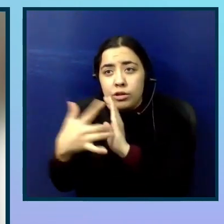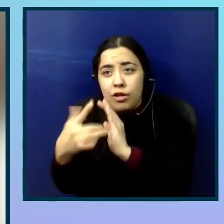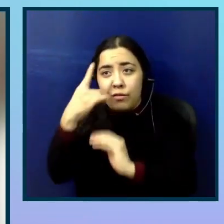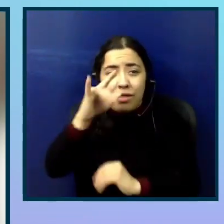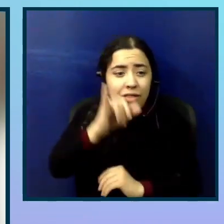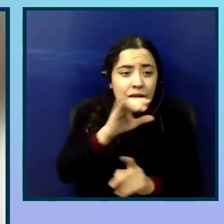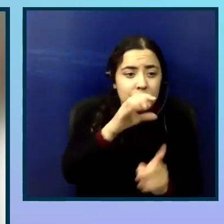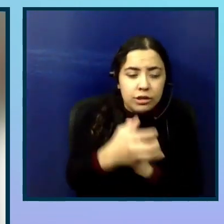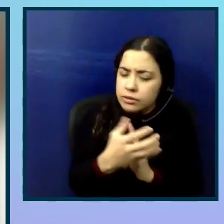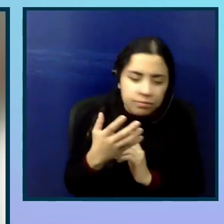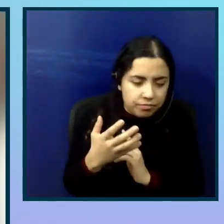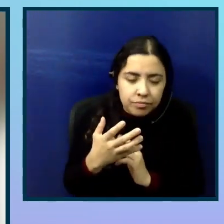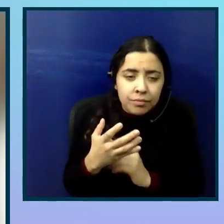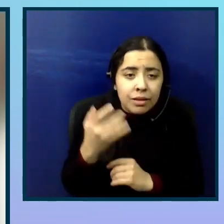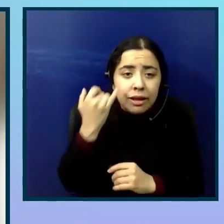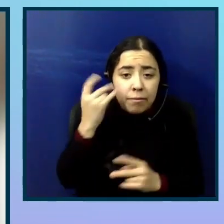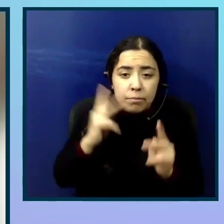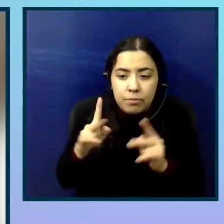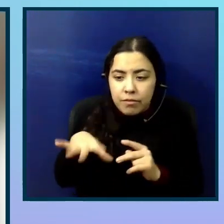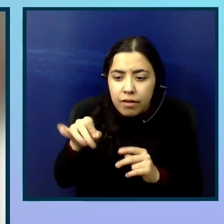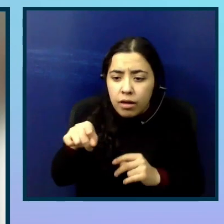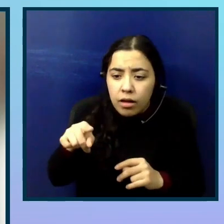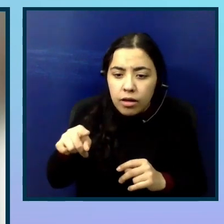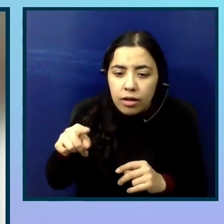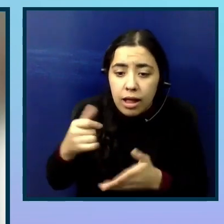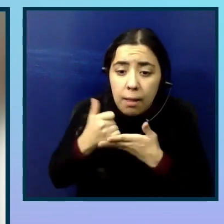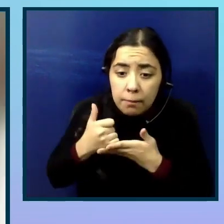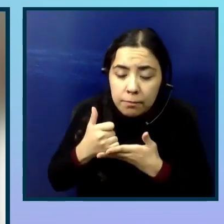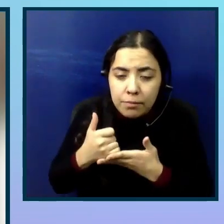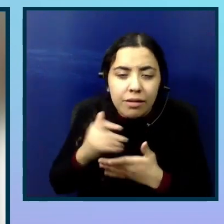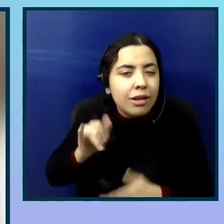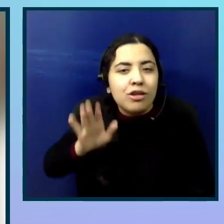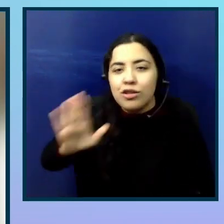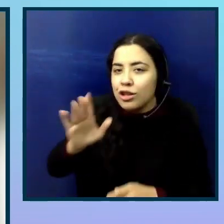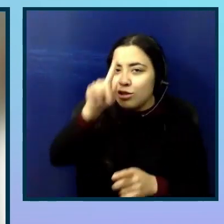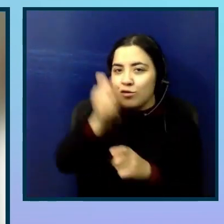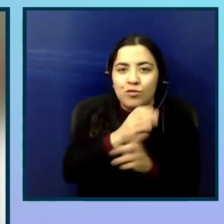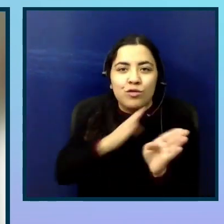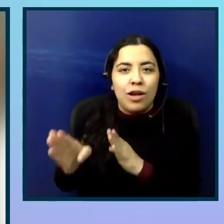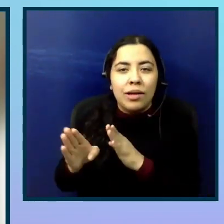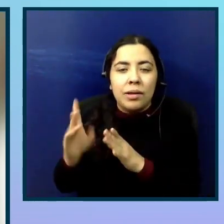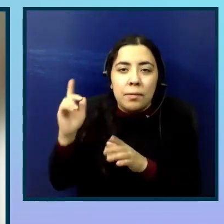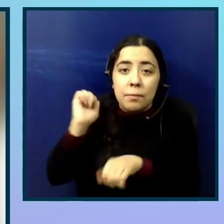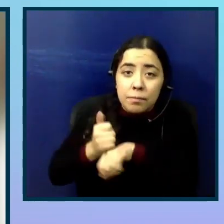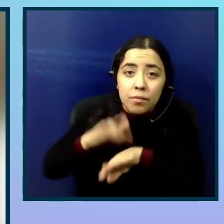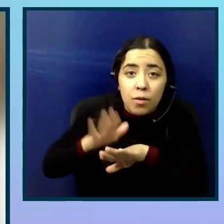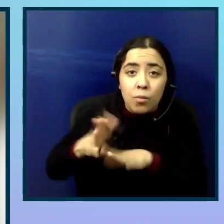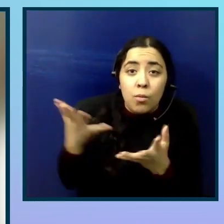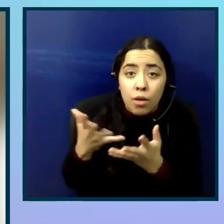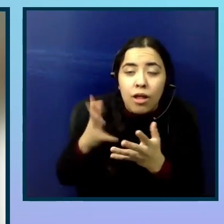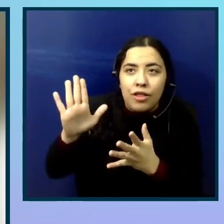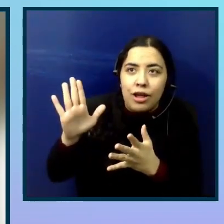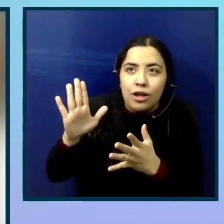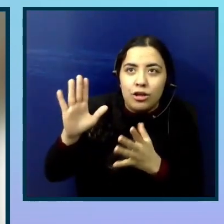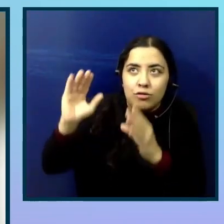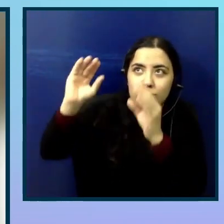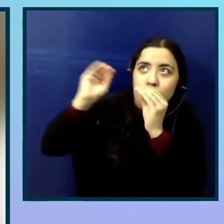and they find their own strategies based on what they've been taught. Jamie told me a wonderful one a few ago,